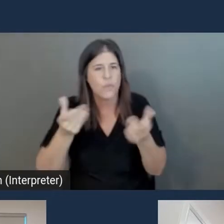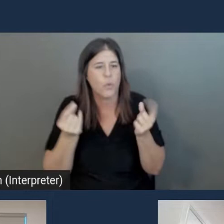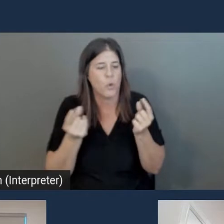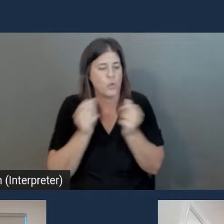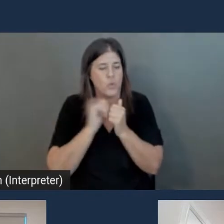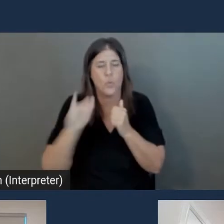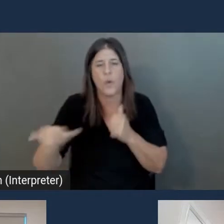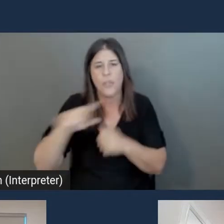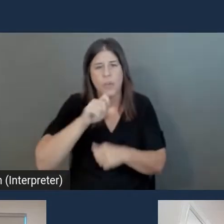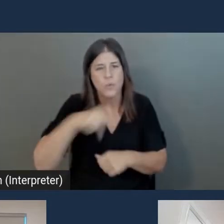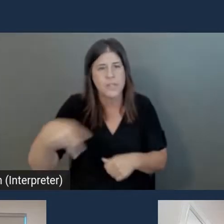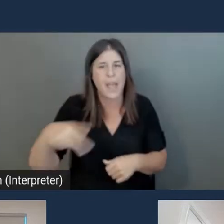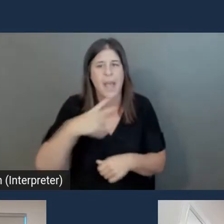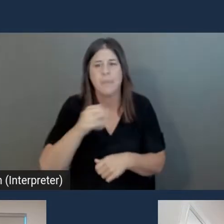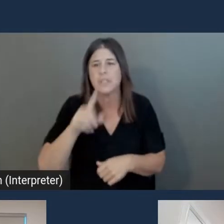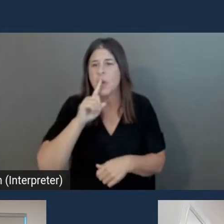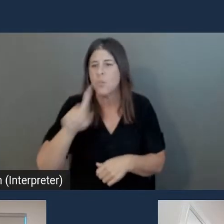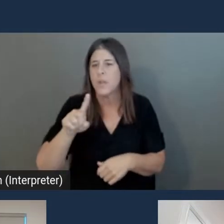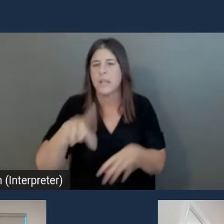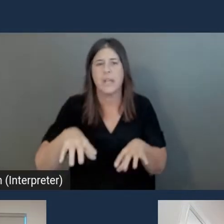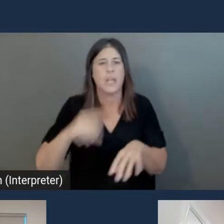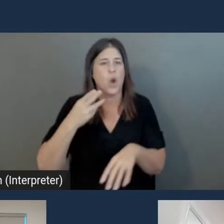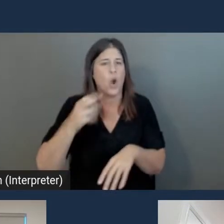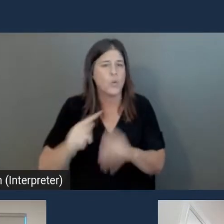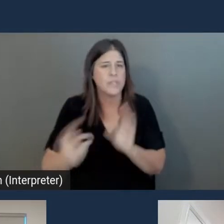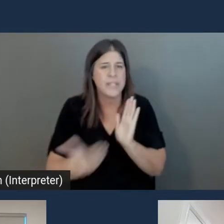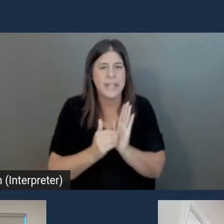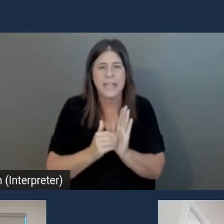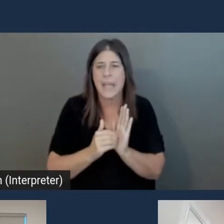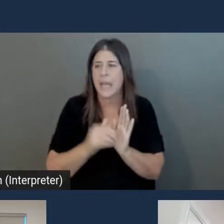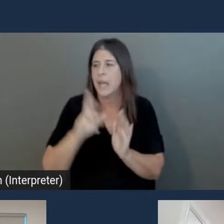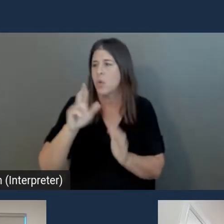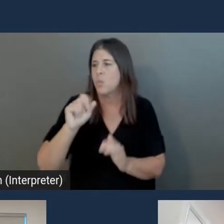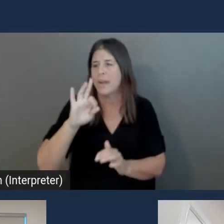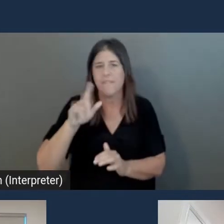you could rehost them, replatform them, refactored them, as well as we tell you,